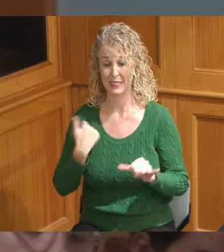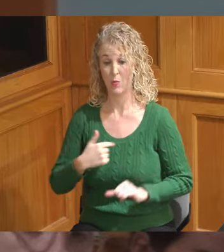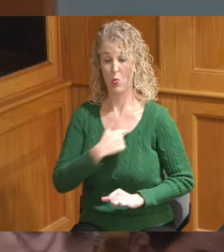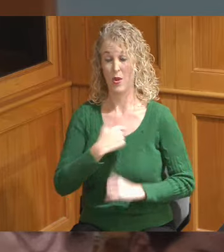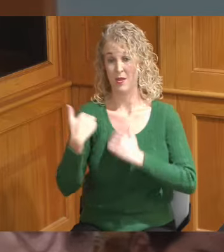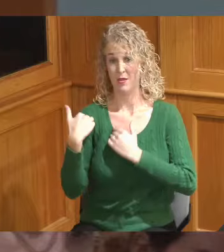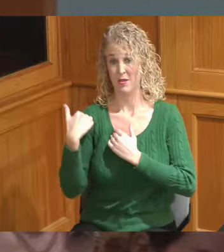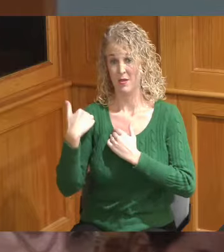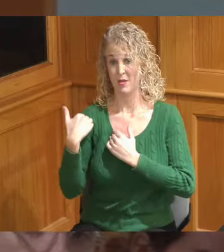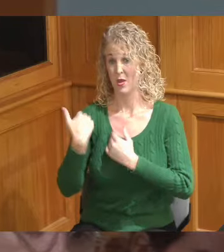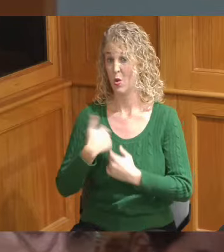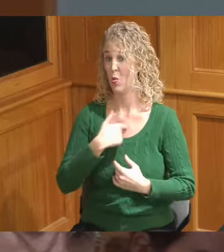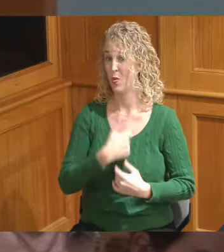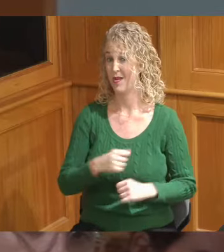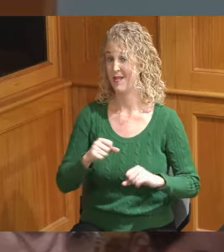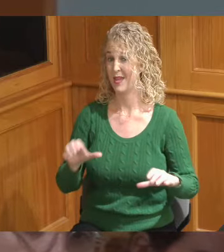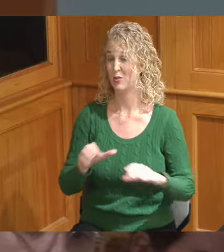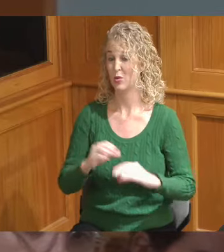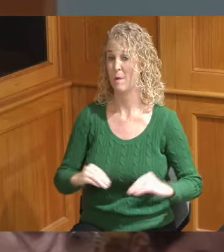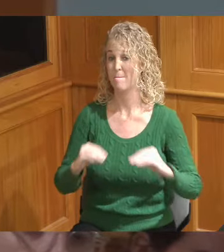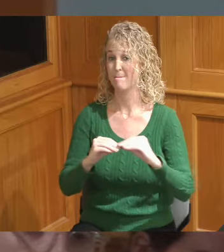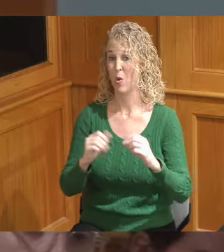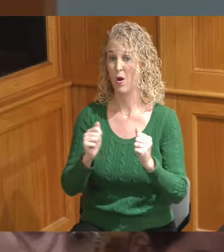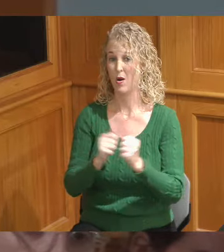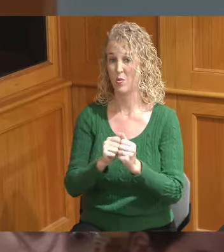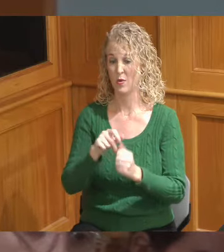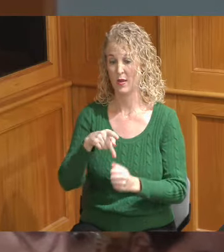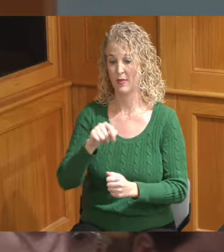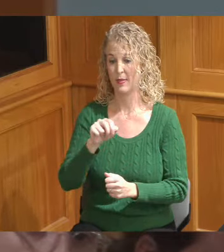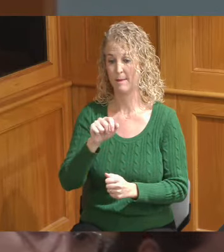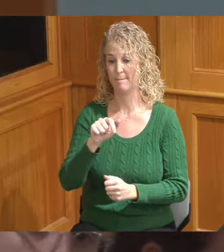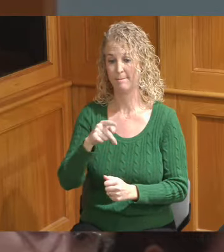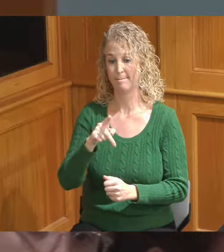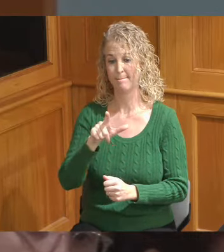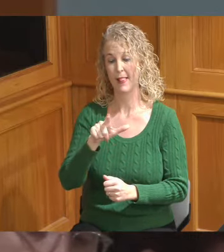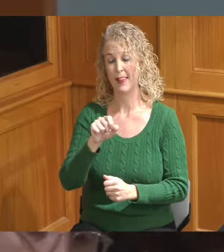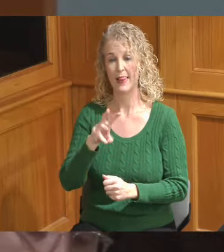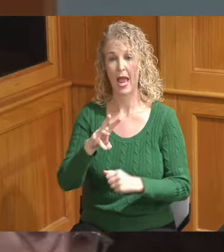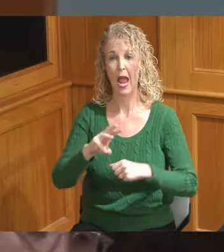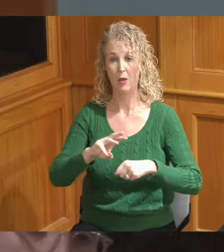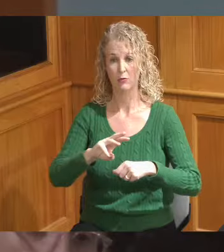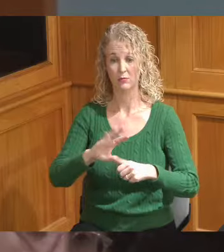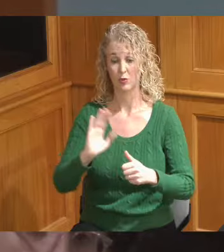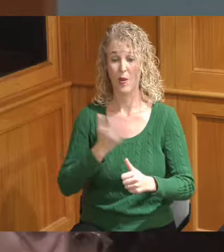we have the ability to do more with the plow. So pushing the snow off of the road is the first line